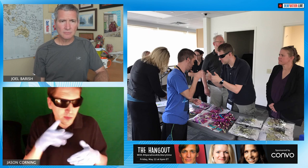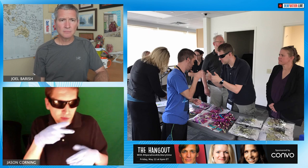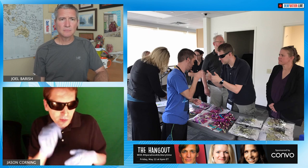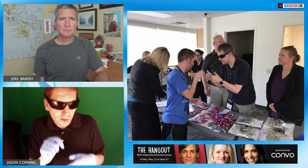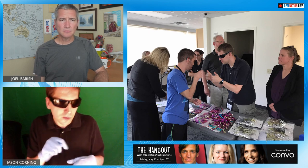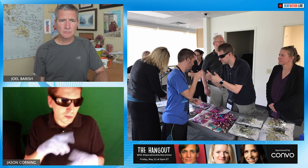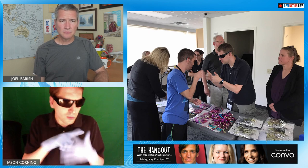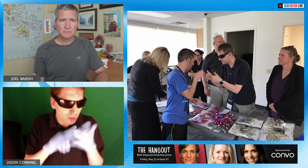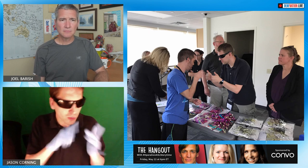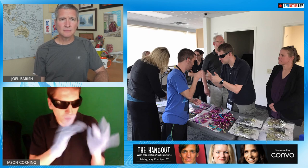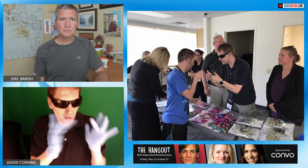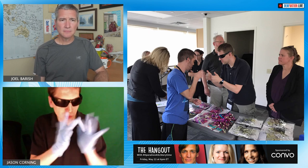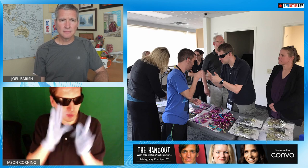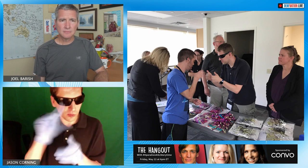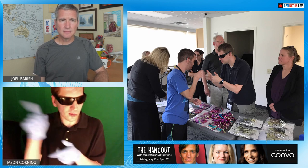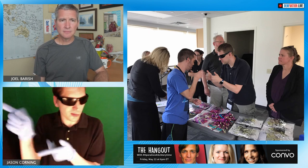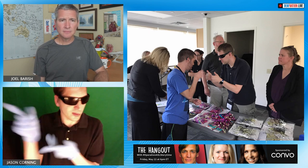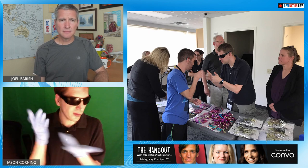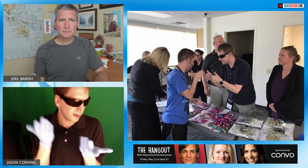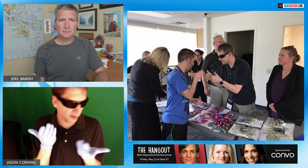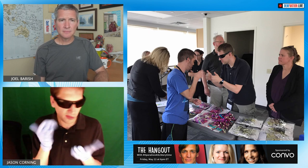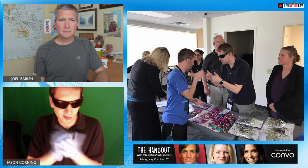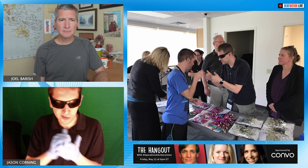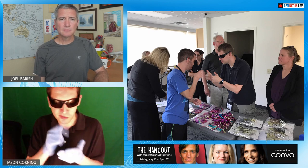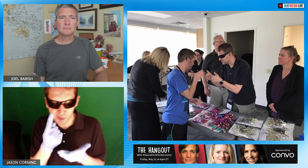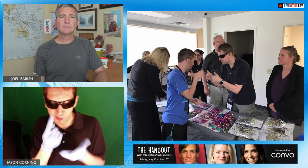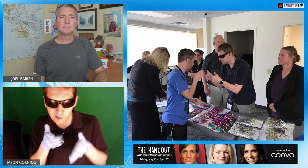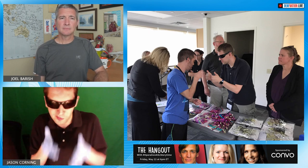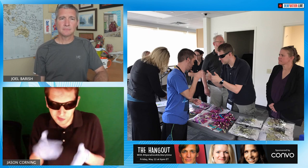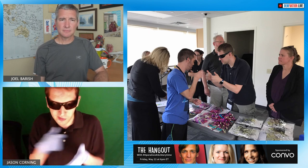They can contact us for more information which is one way we can get more customers